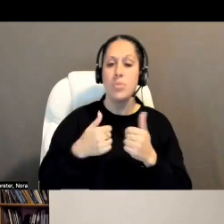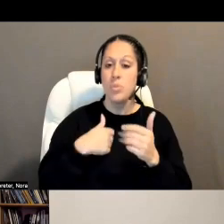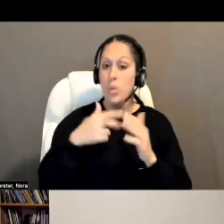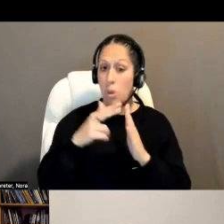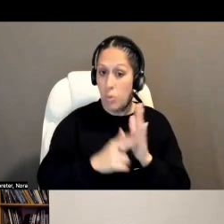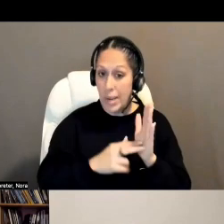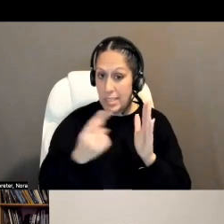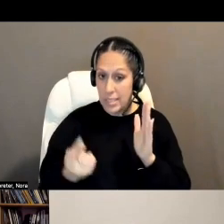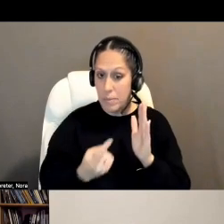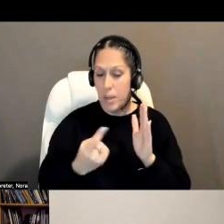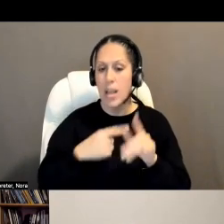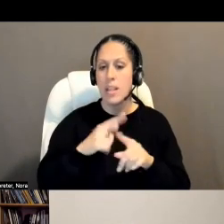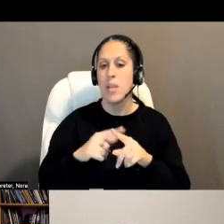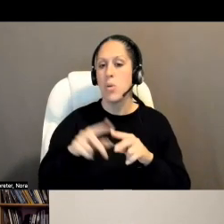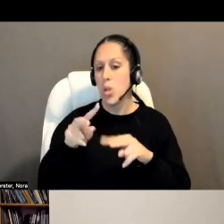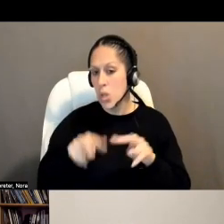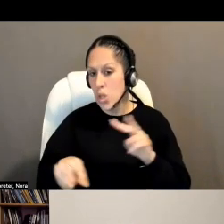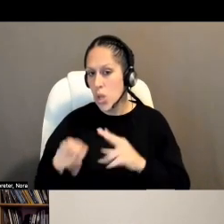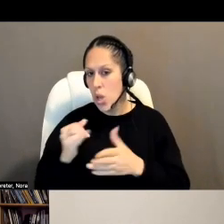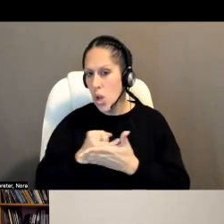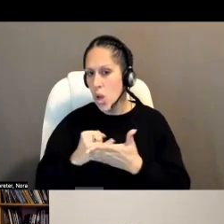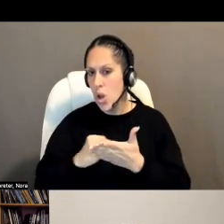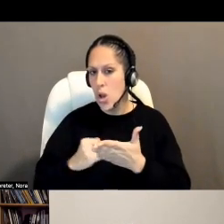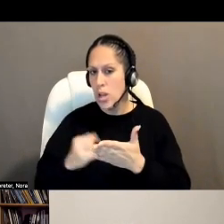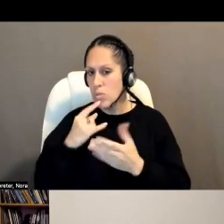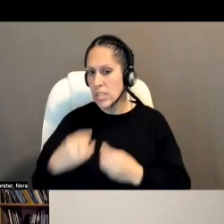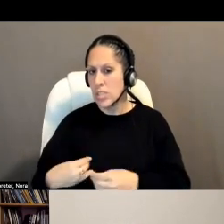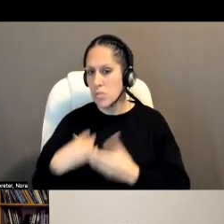something, and then we're going to look at Art that's been inspired by it, and then we're